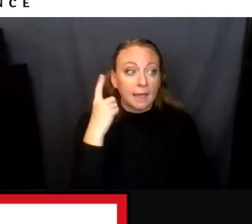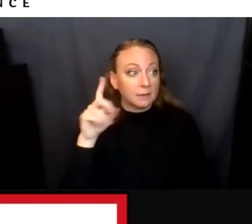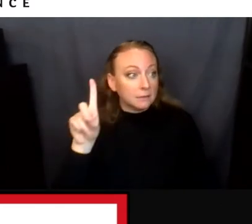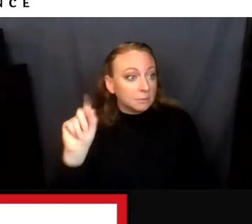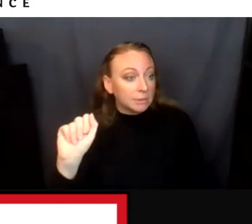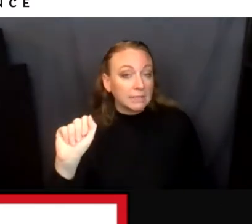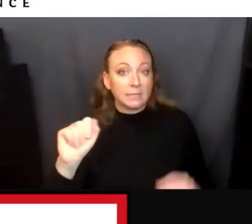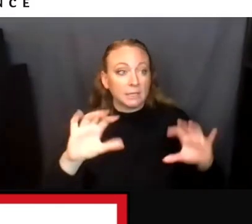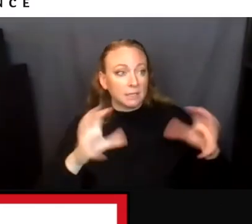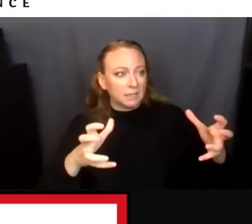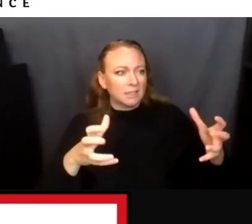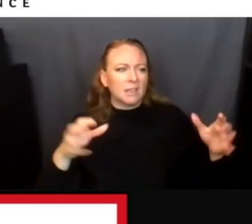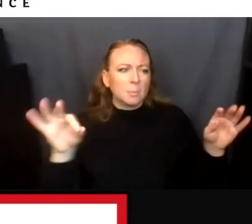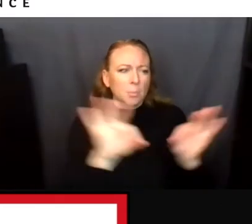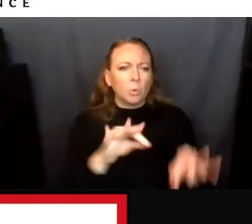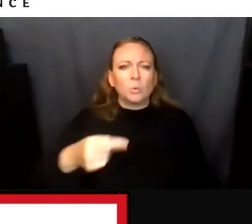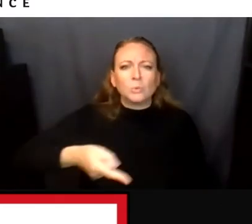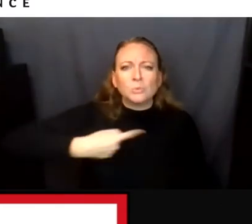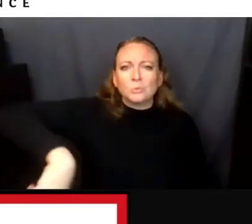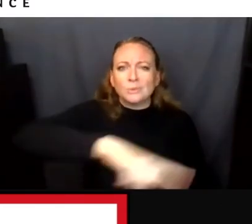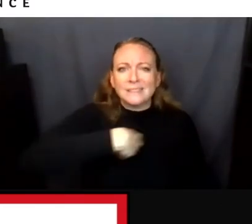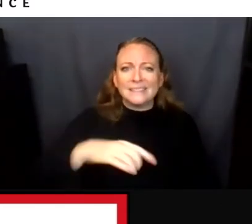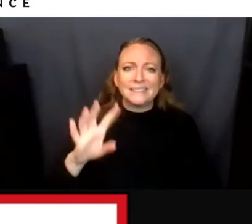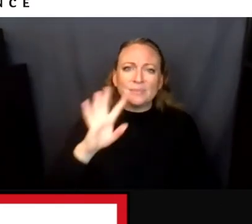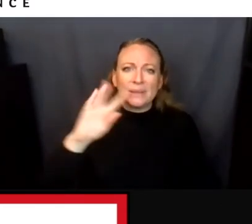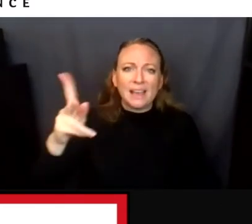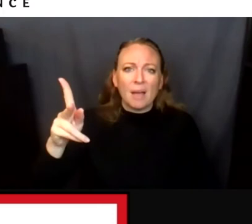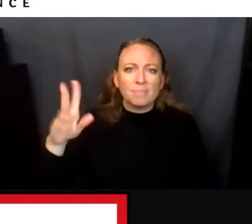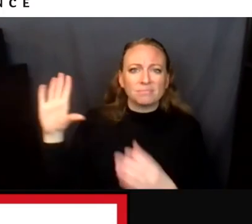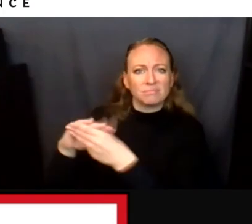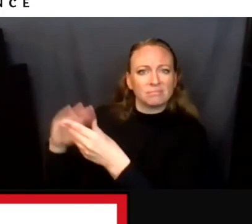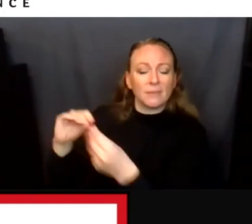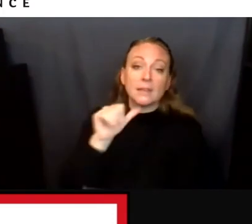for you to speak up, not to sit back and just take it.